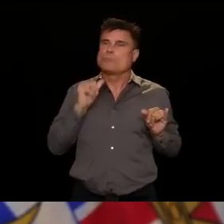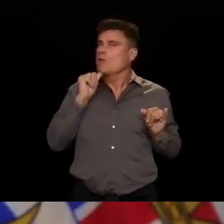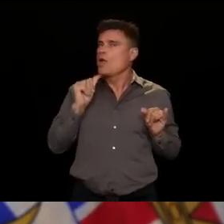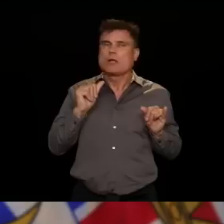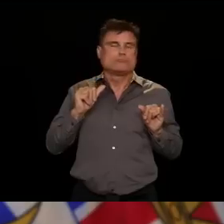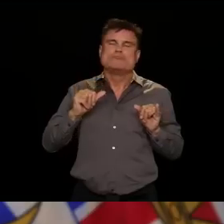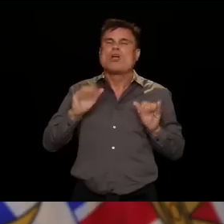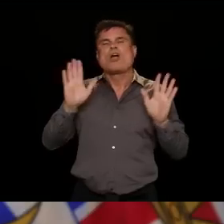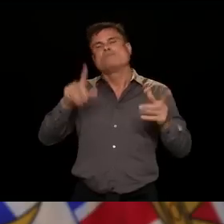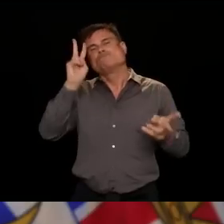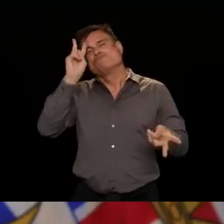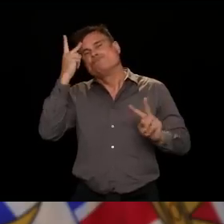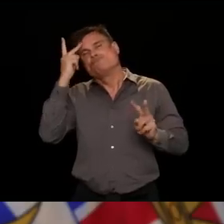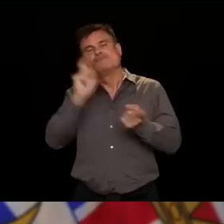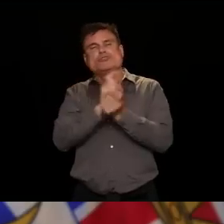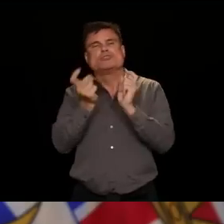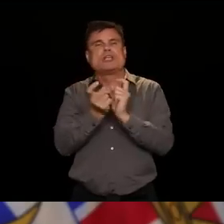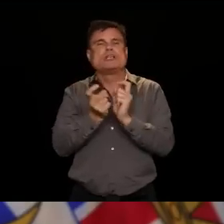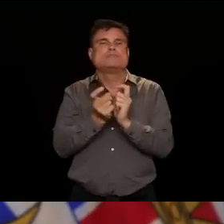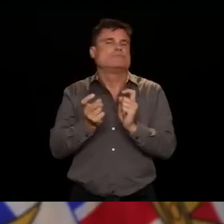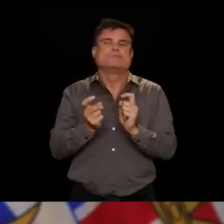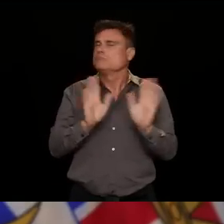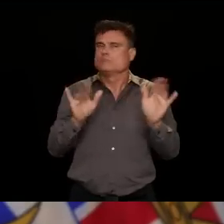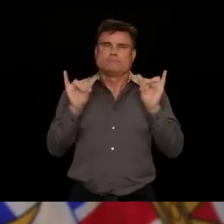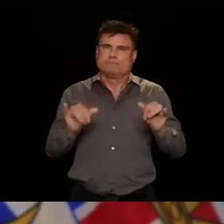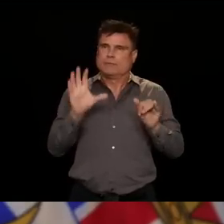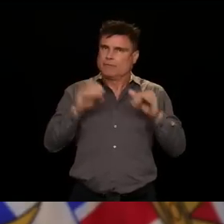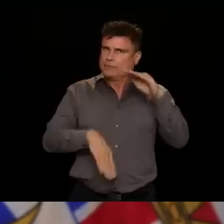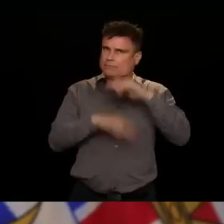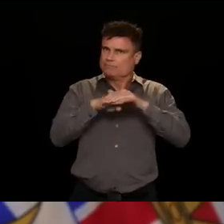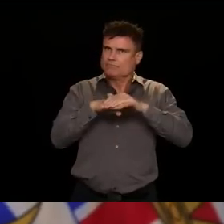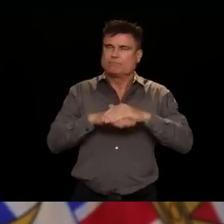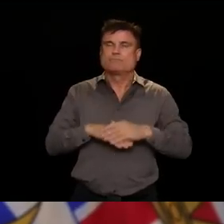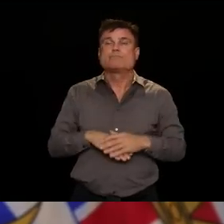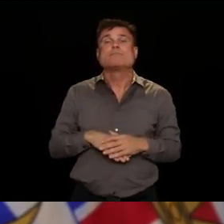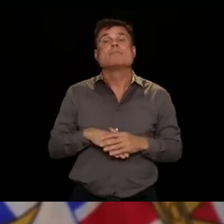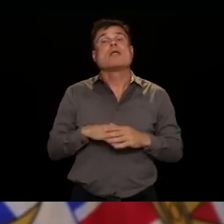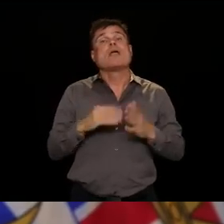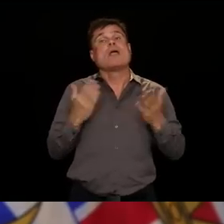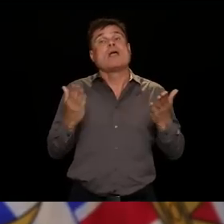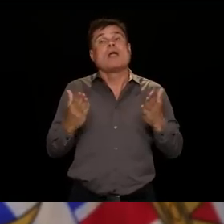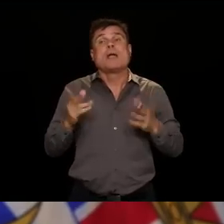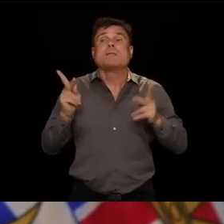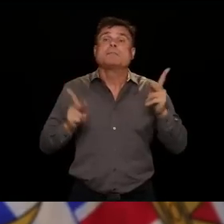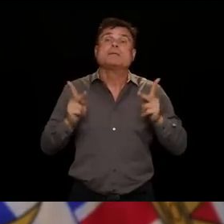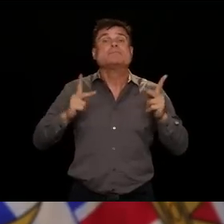people in that type of close contact may become infected.